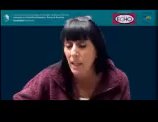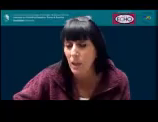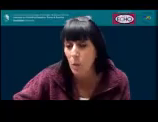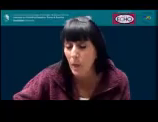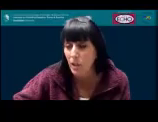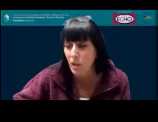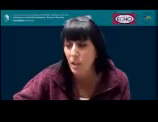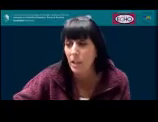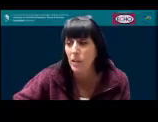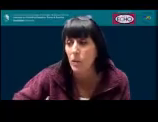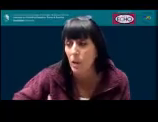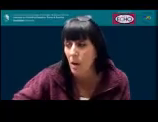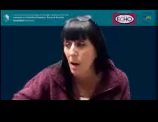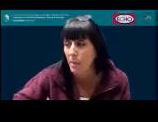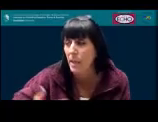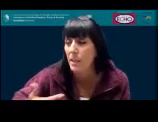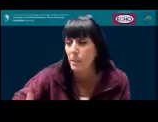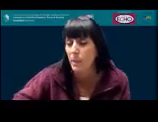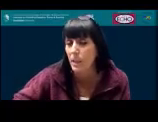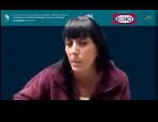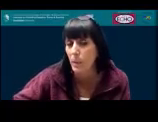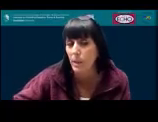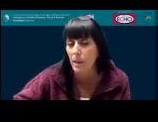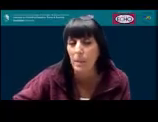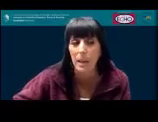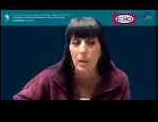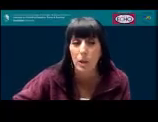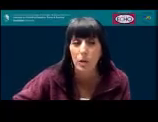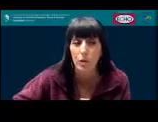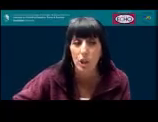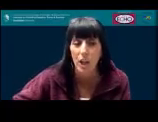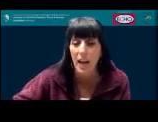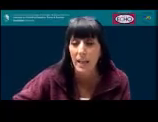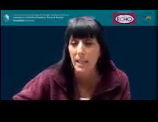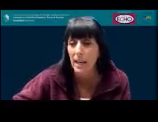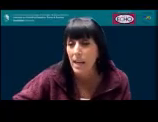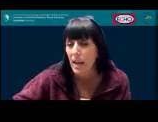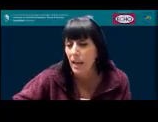any questions or comments, please put them into chat. And